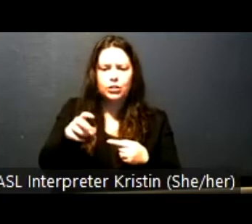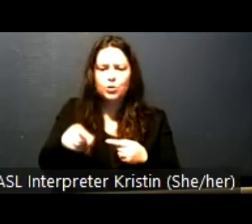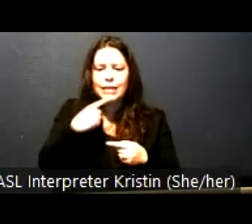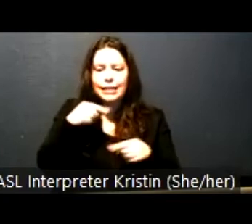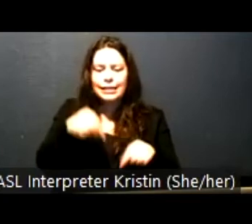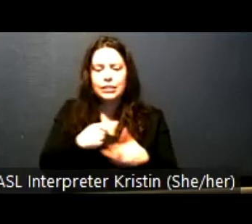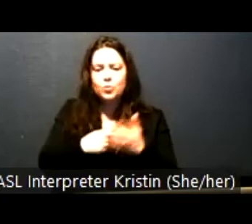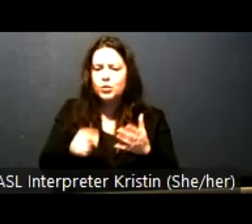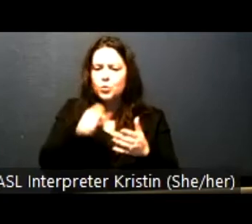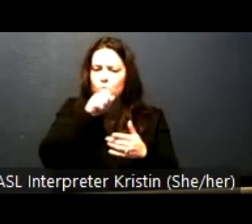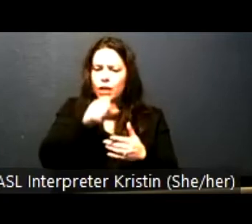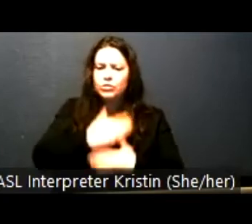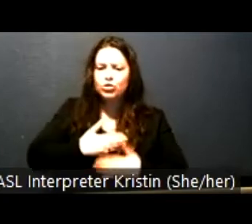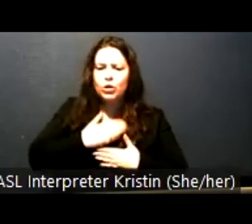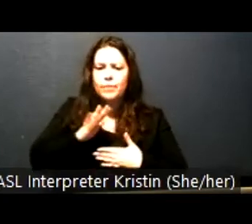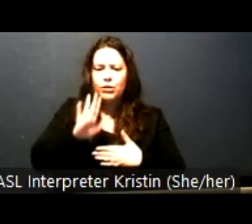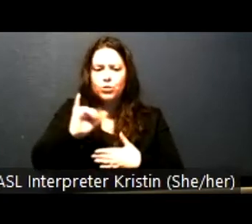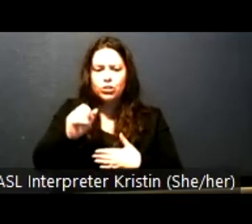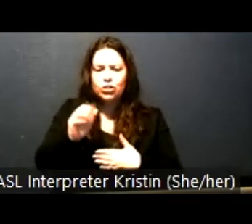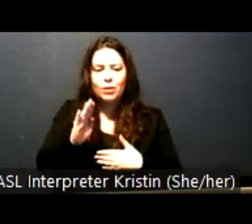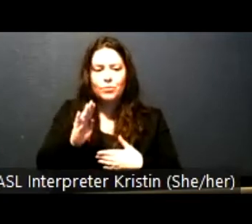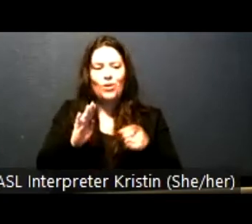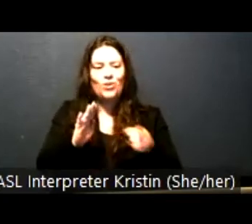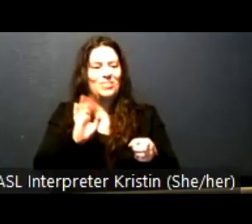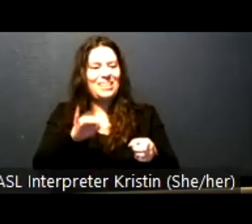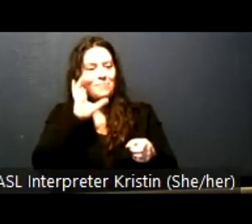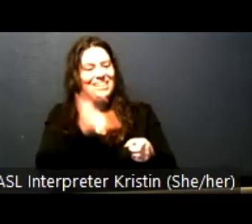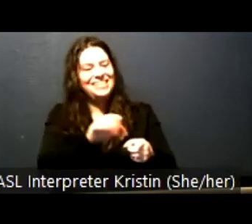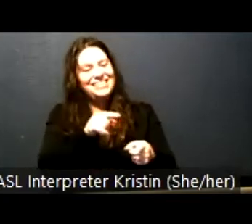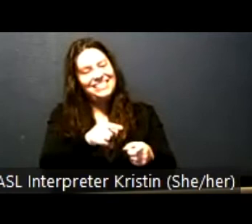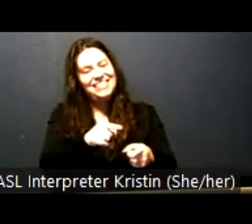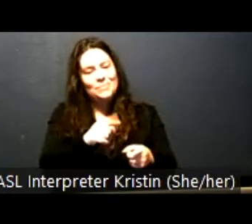Autumn-Lynn: Oh that's that's my probably my first uh, field expedition to the Arctic where I got to see